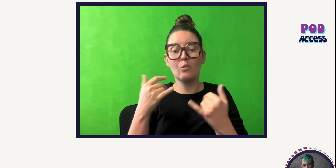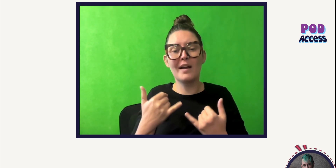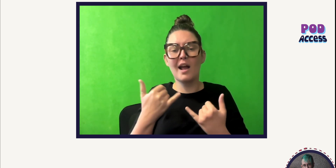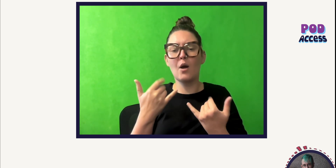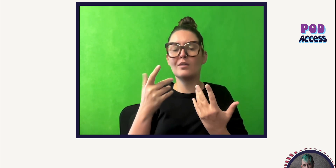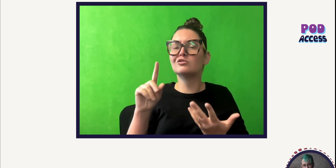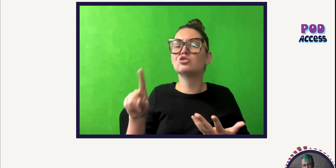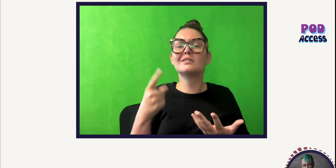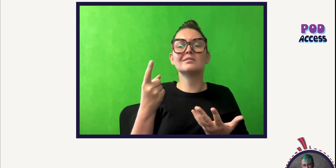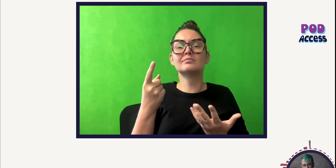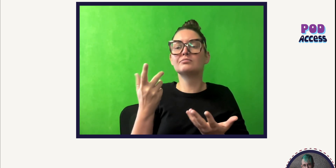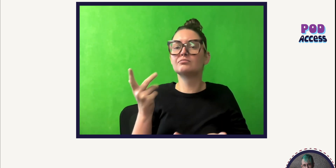feels successful to me.